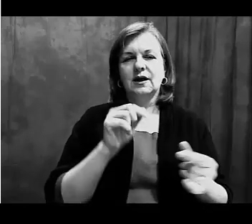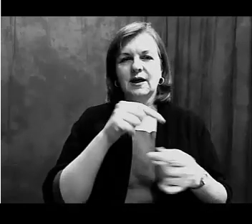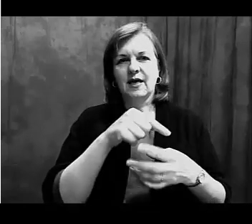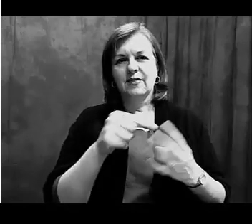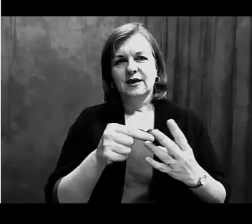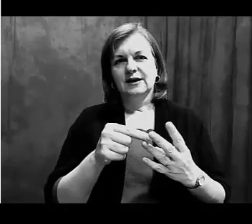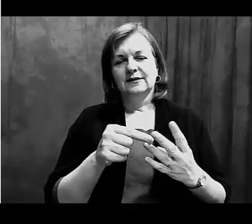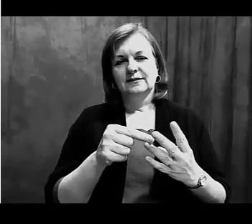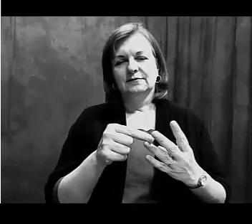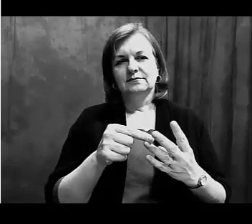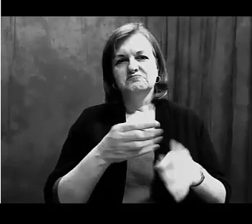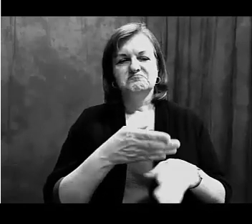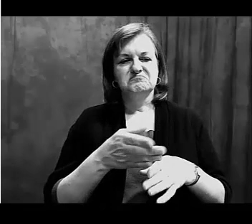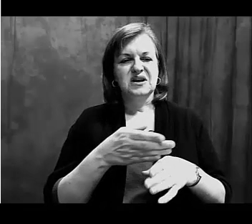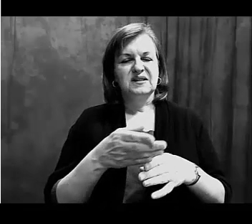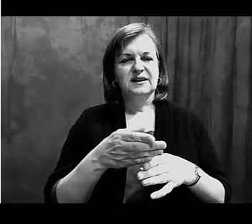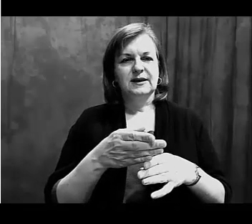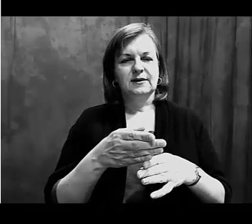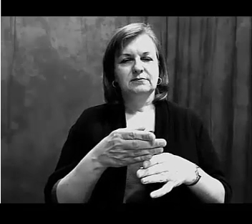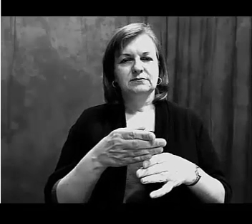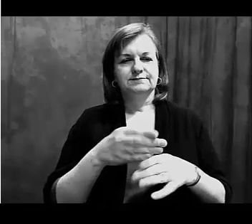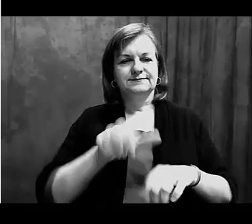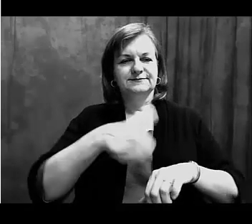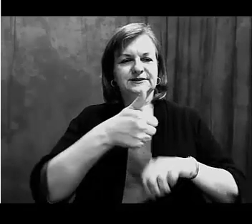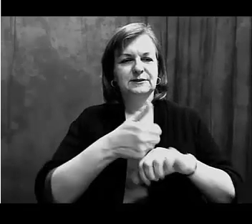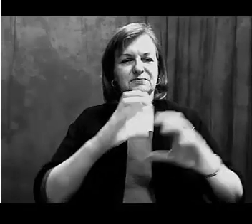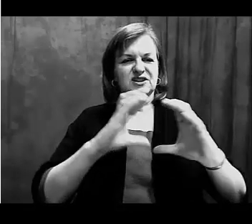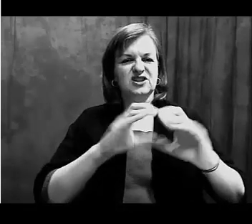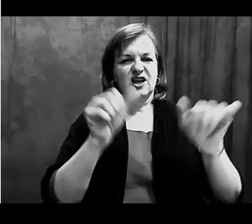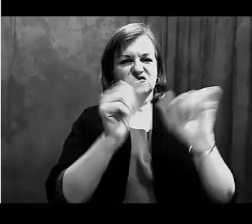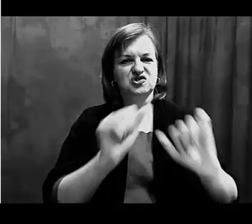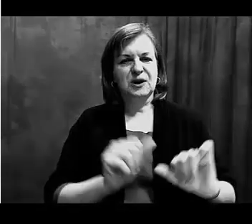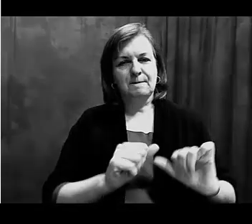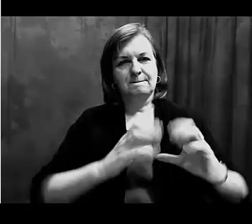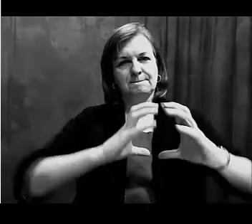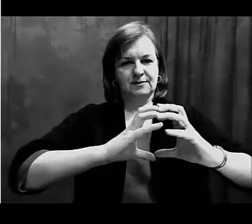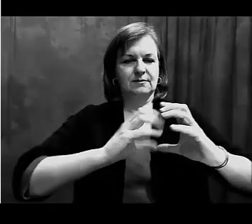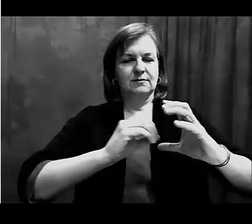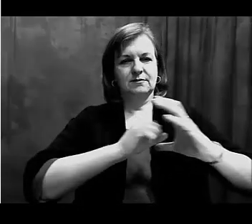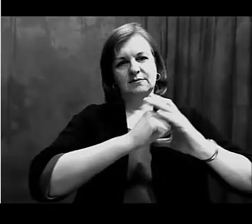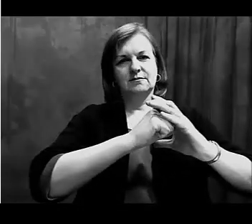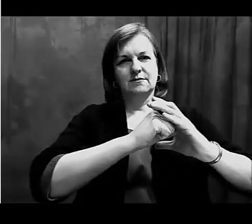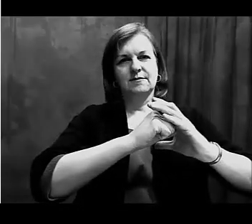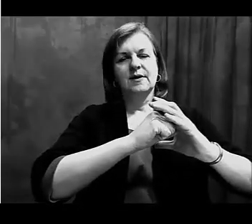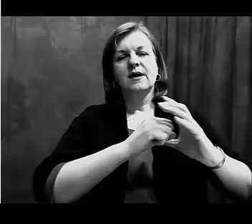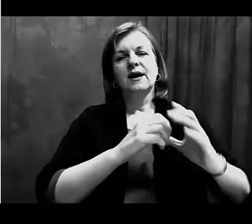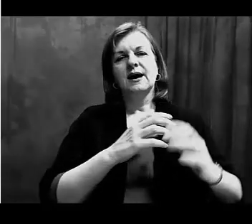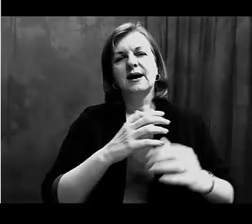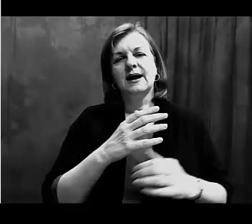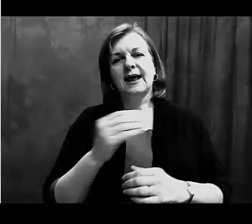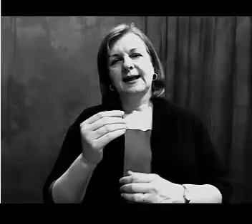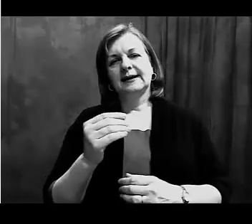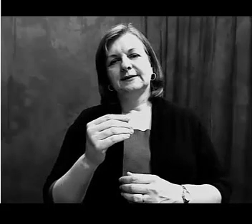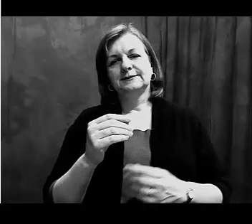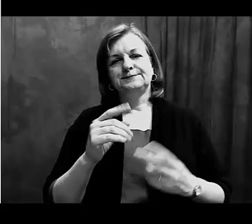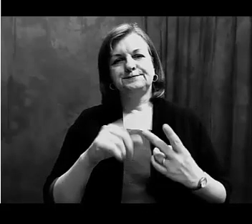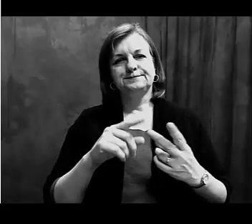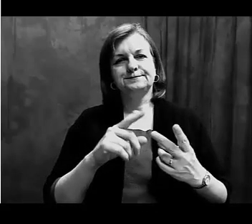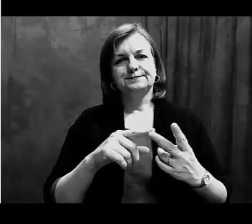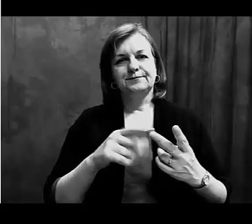small but we look at these is primarily supporting the cell shape